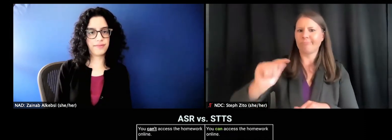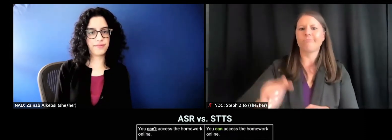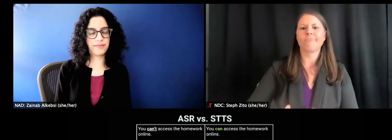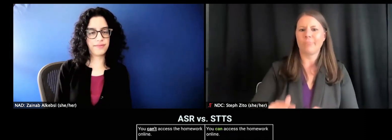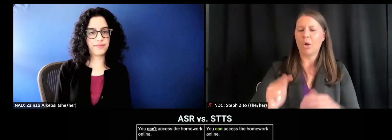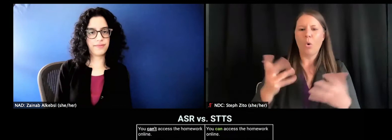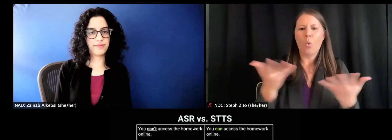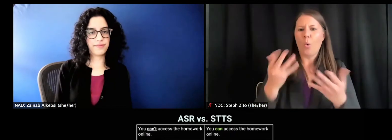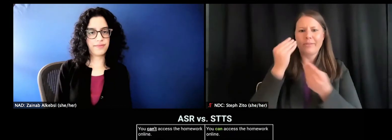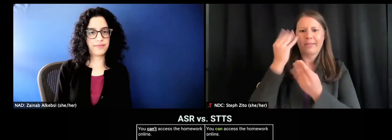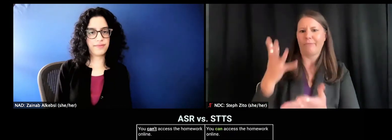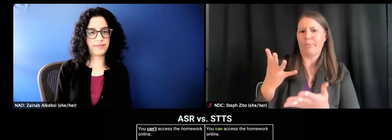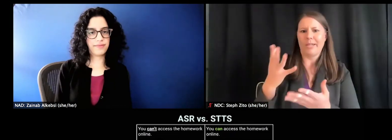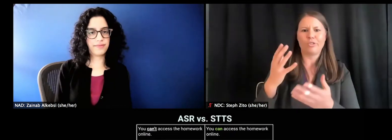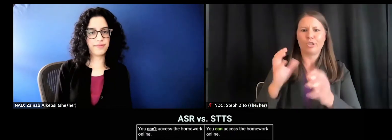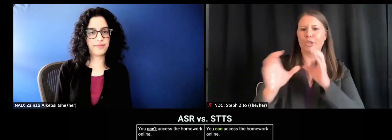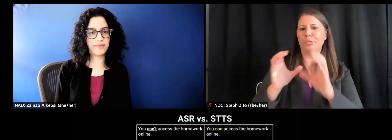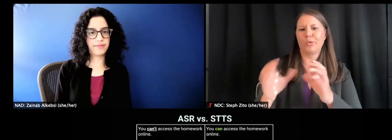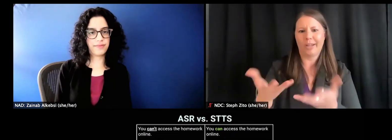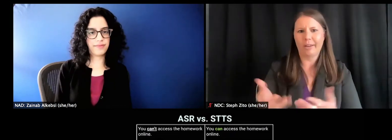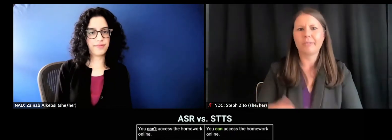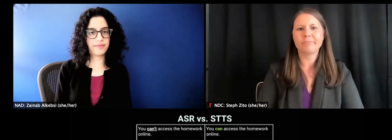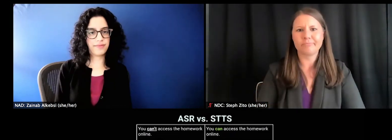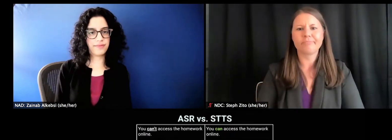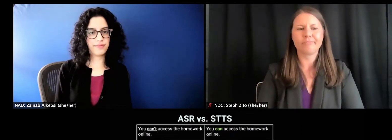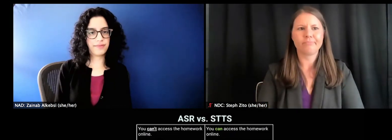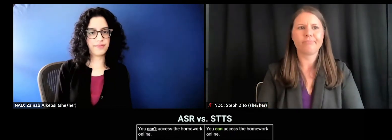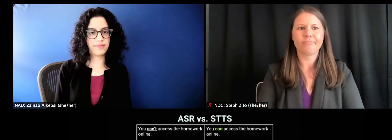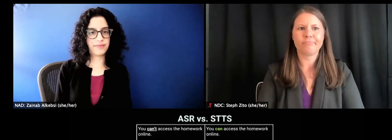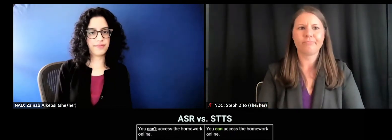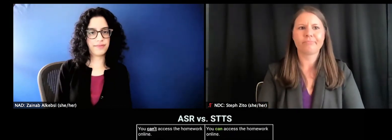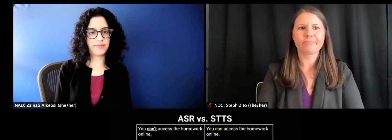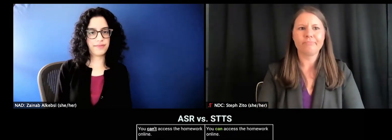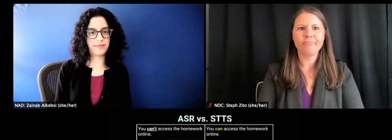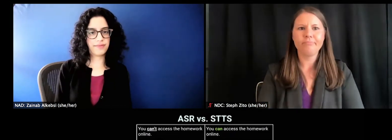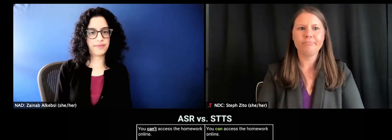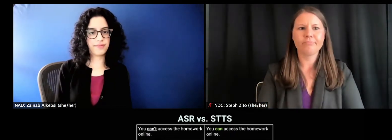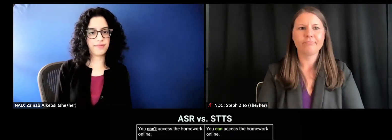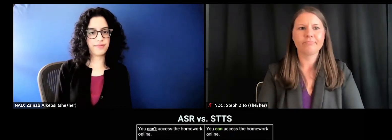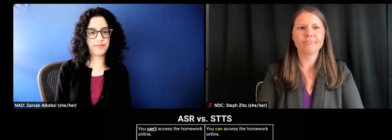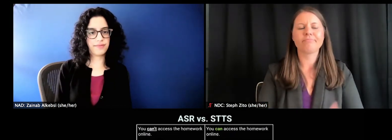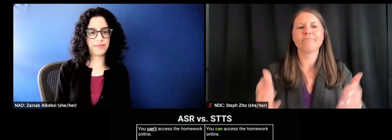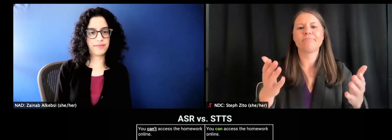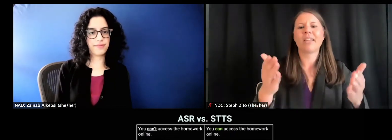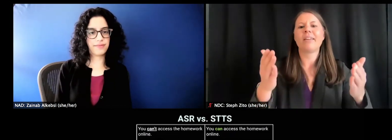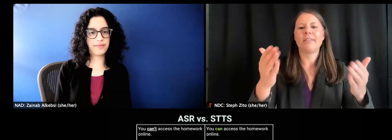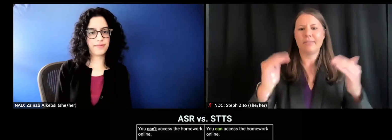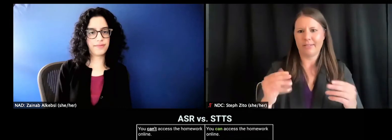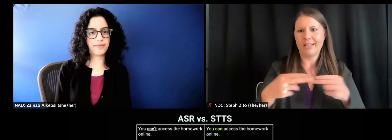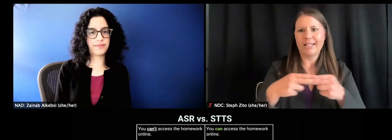demonstrated by STTS speech to text service providers. Next slide, please.